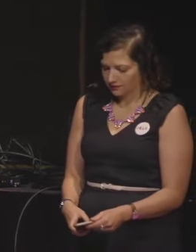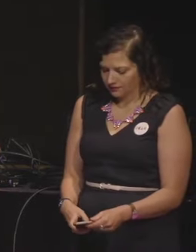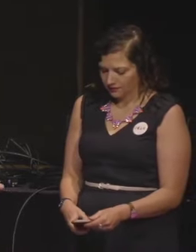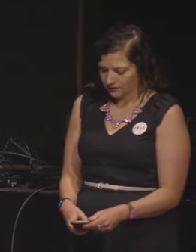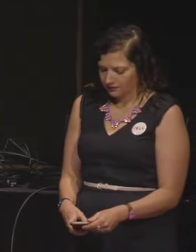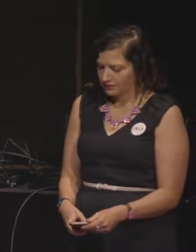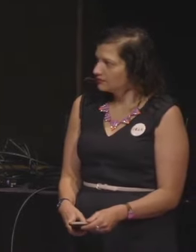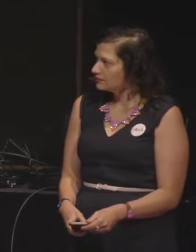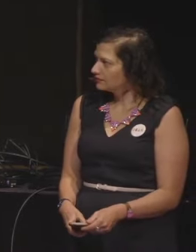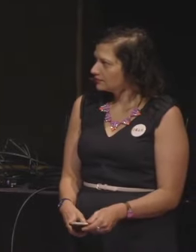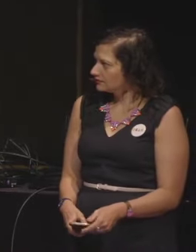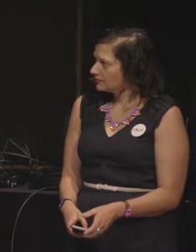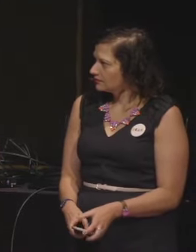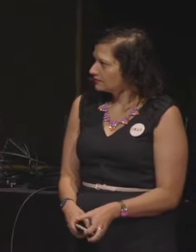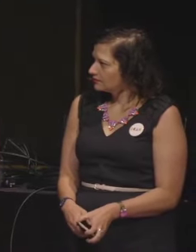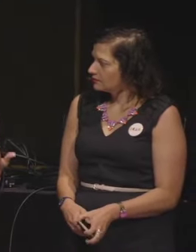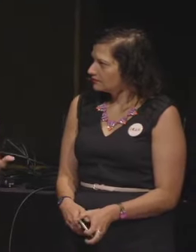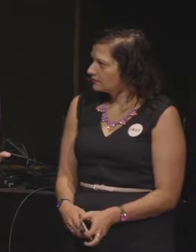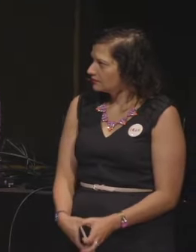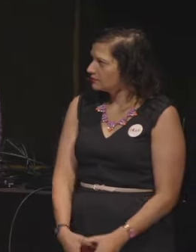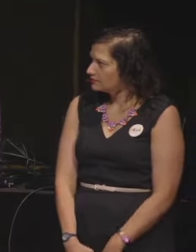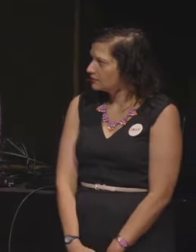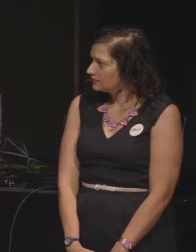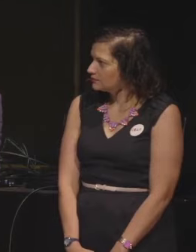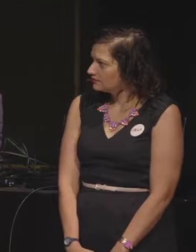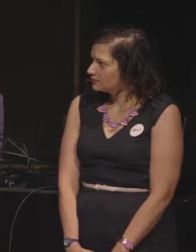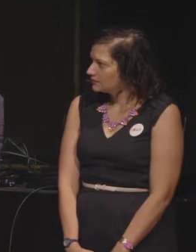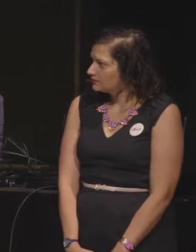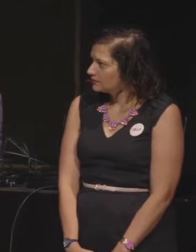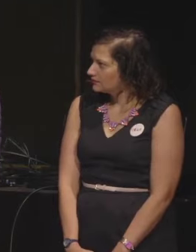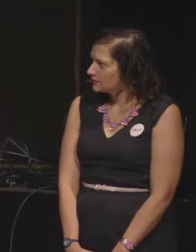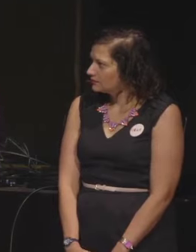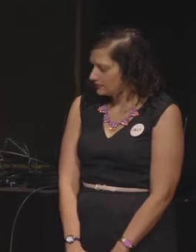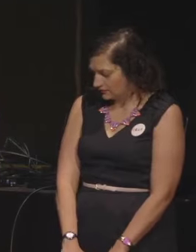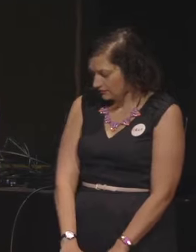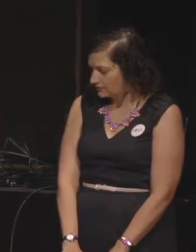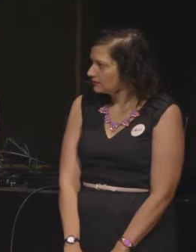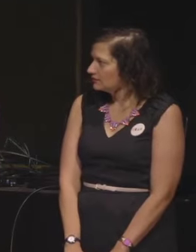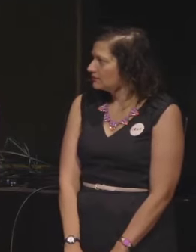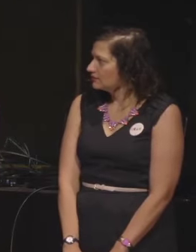If you guys start building your own captions, please let us know we'll come we love to give really helpful feedback and stuff.